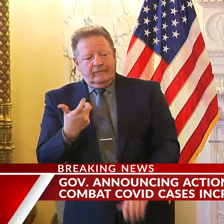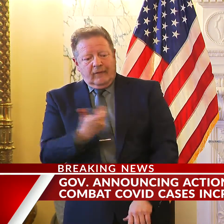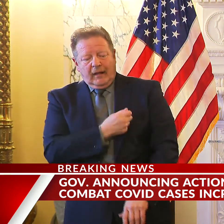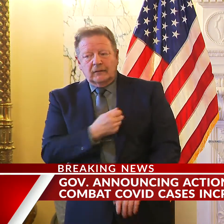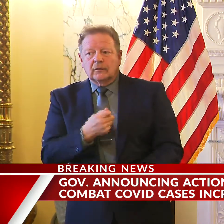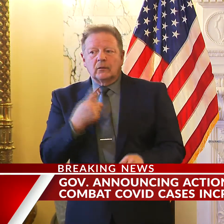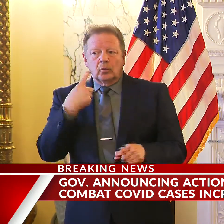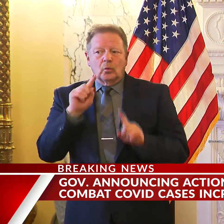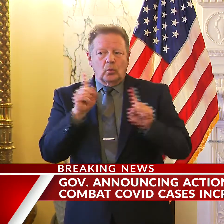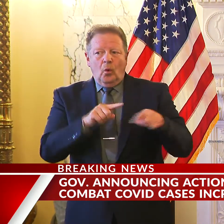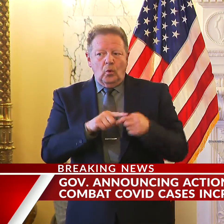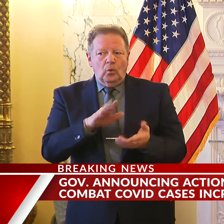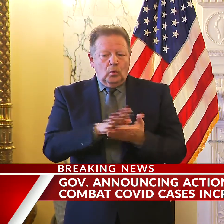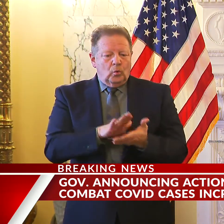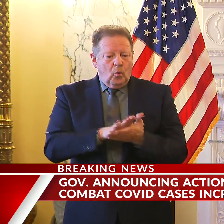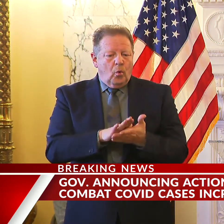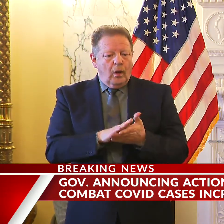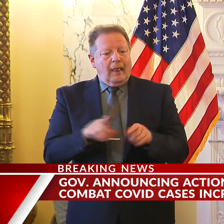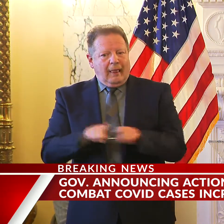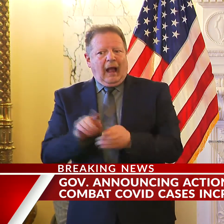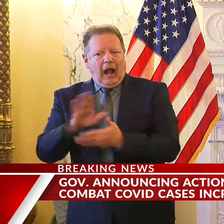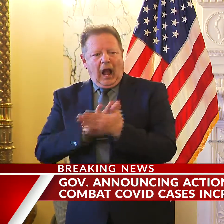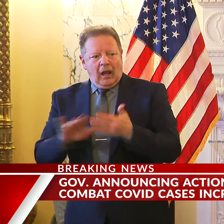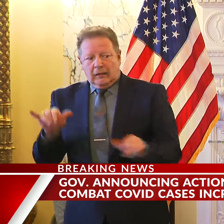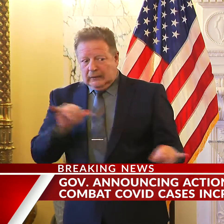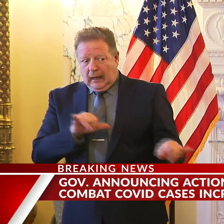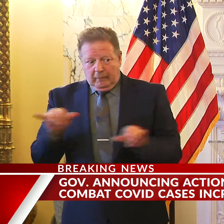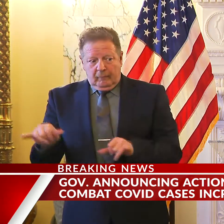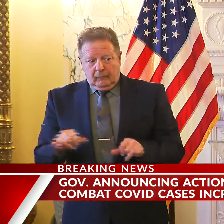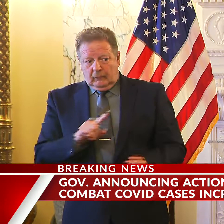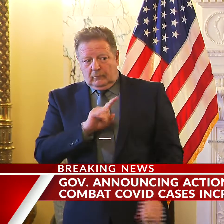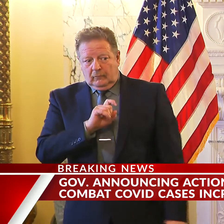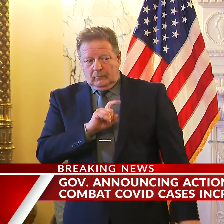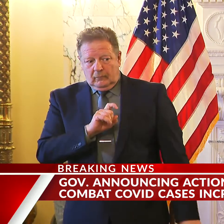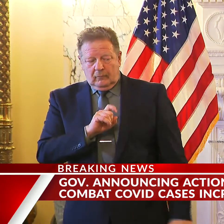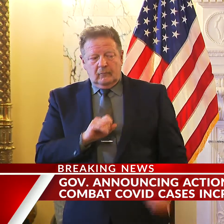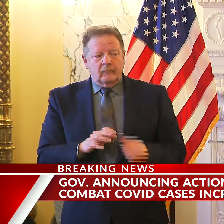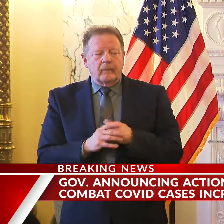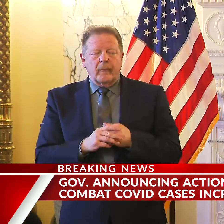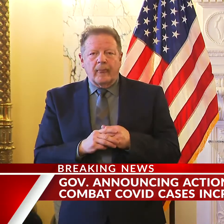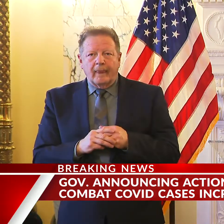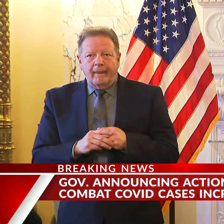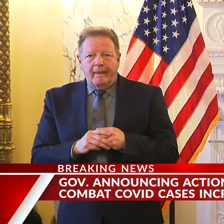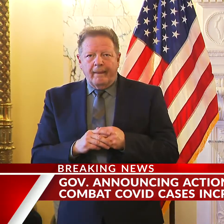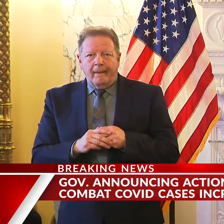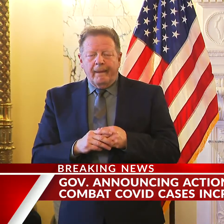PARTICULAR, IS THERE BEEN ANY MORE DISCUSSION ABOUT REQUIRING THE VACCINATION TO